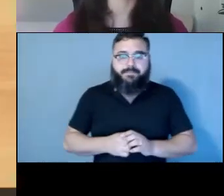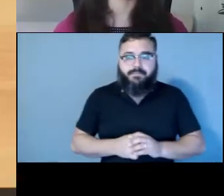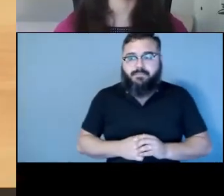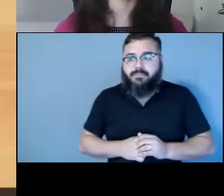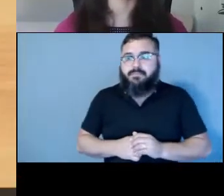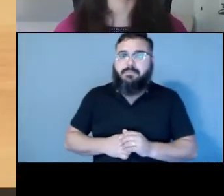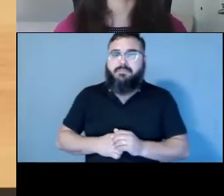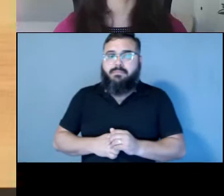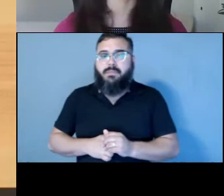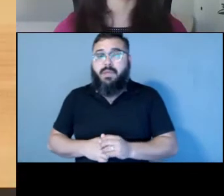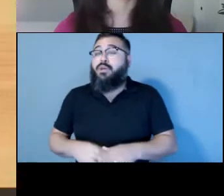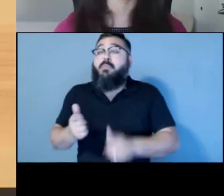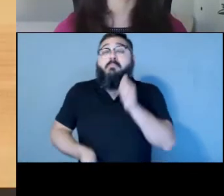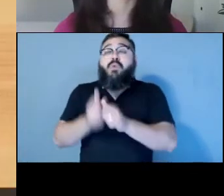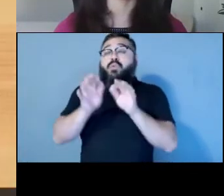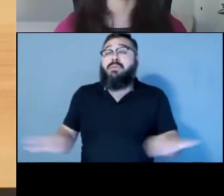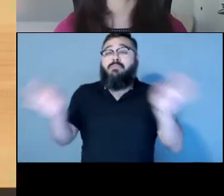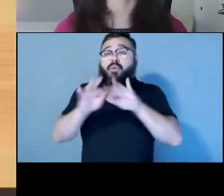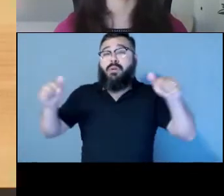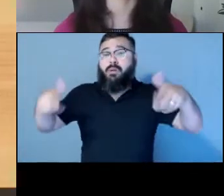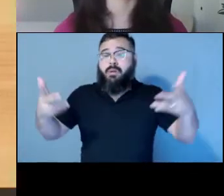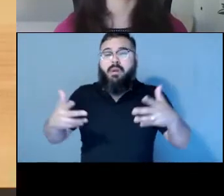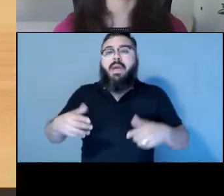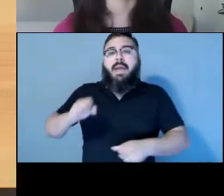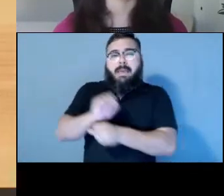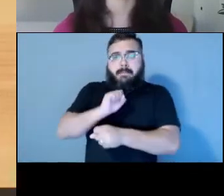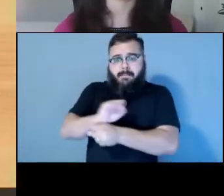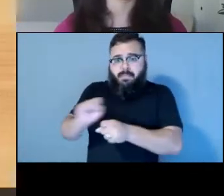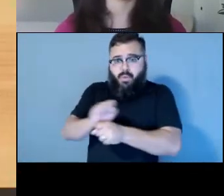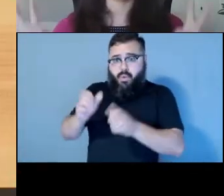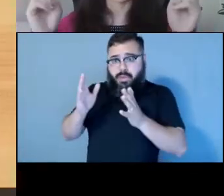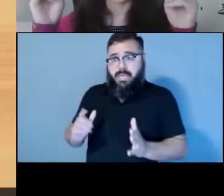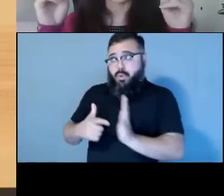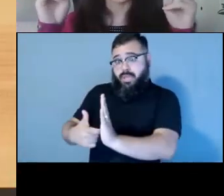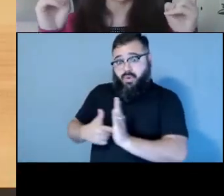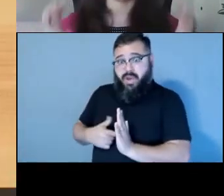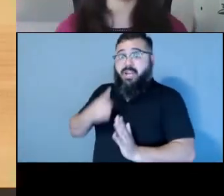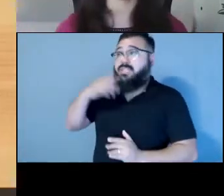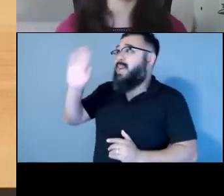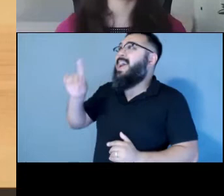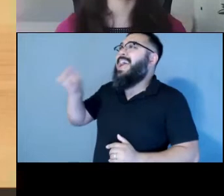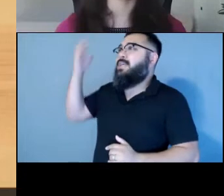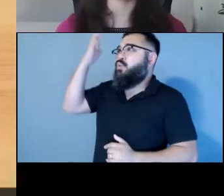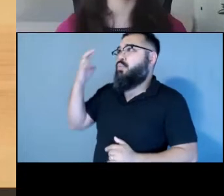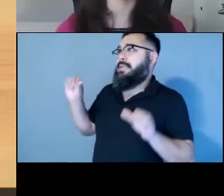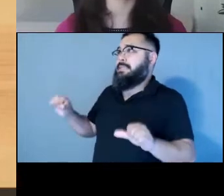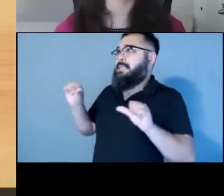So the key takeaways here is an employee doesn't have to say, I need a reasonable accommodation, they don't have to use these magic words,